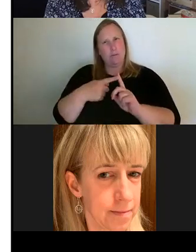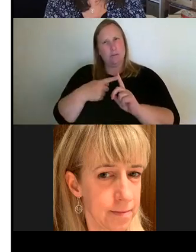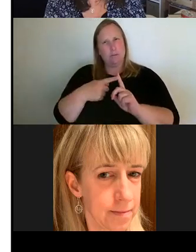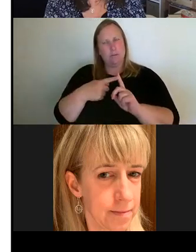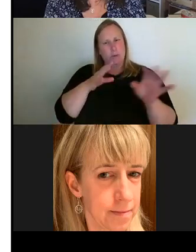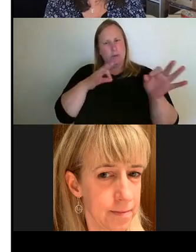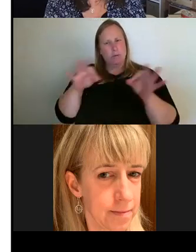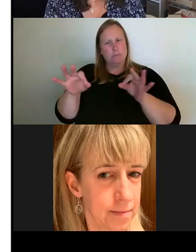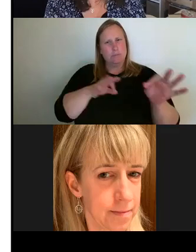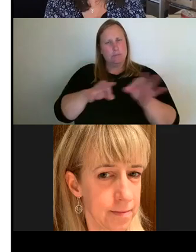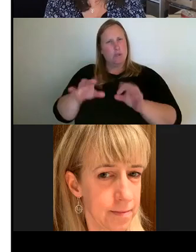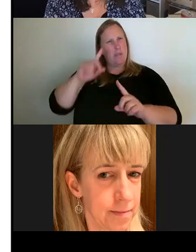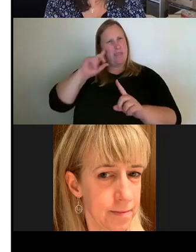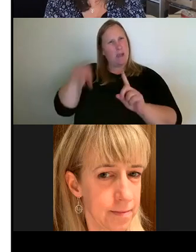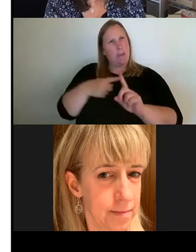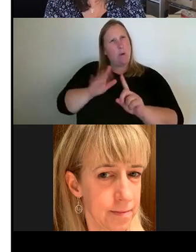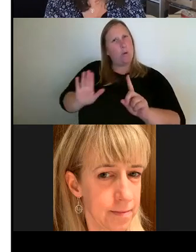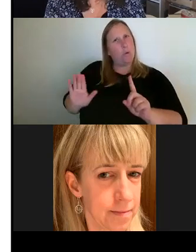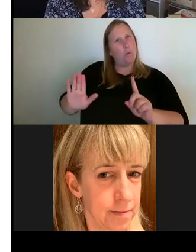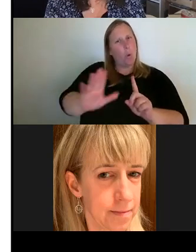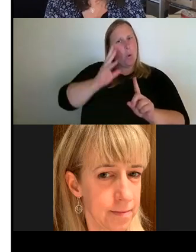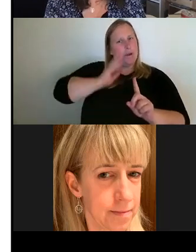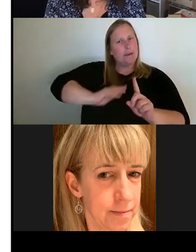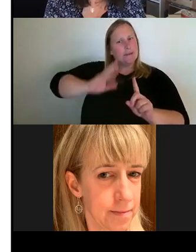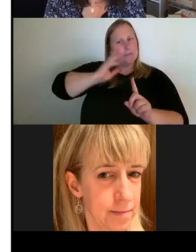inhabit in addition to webinars and meetings and